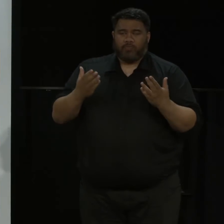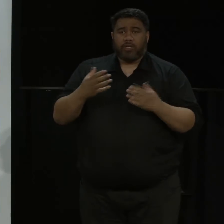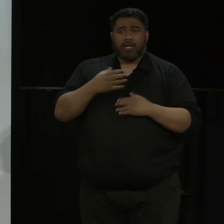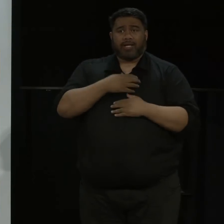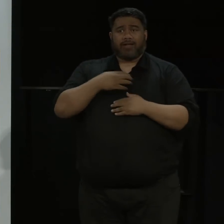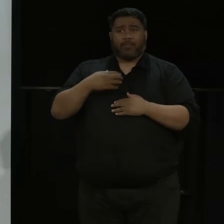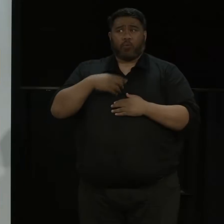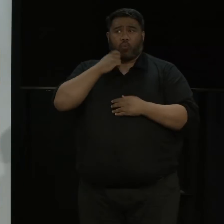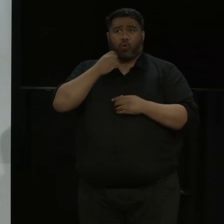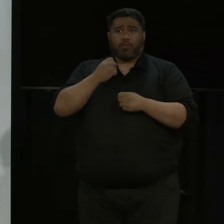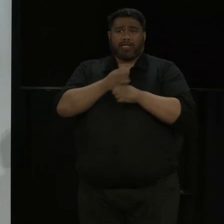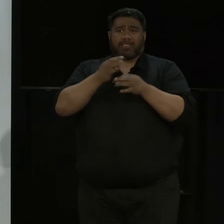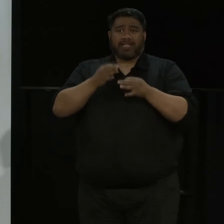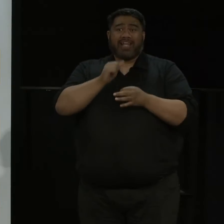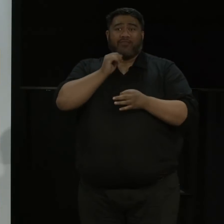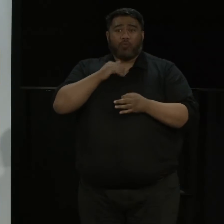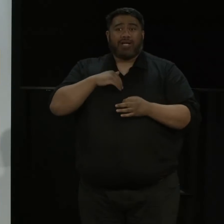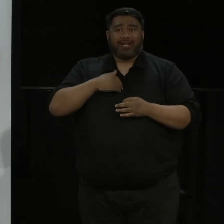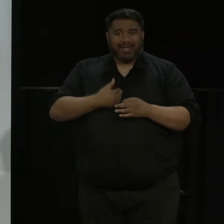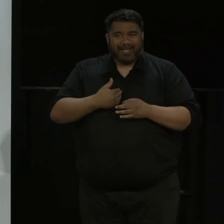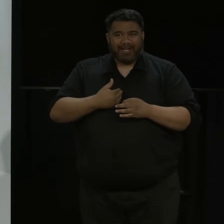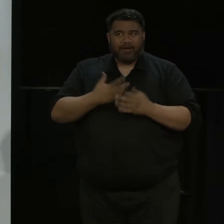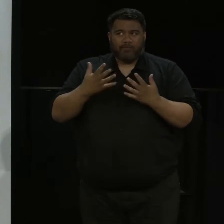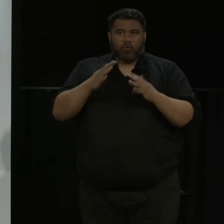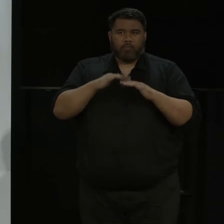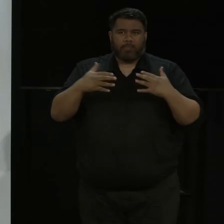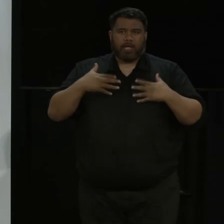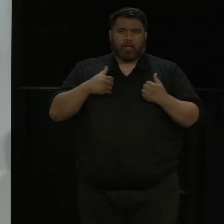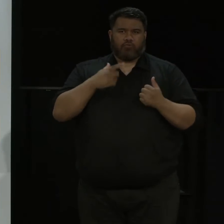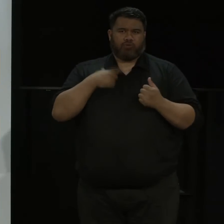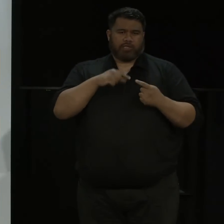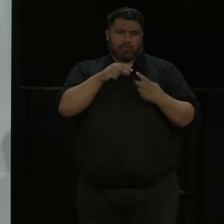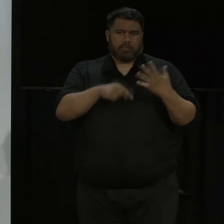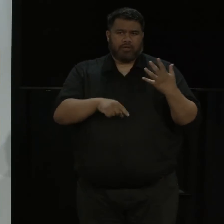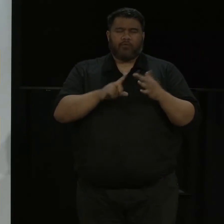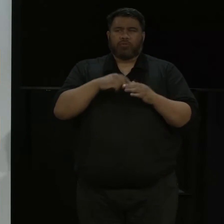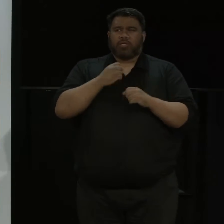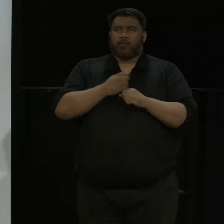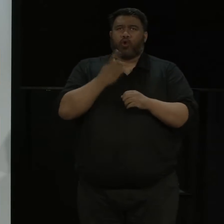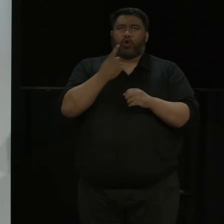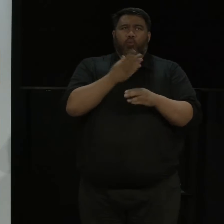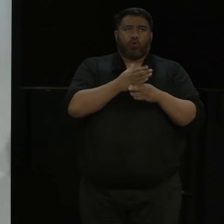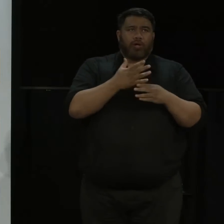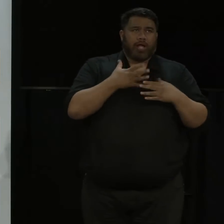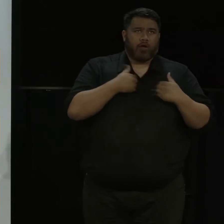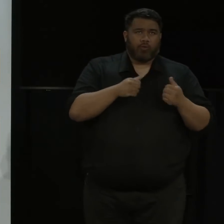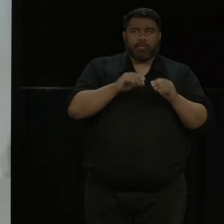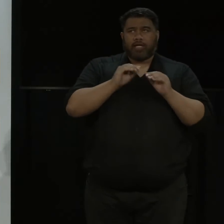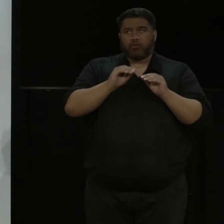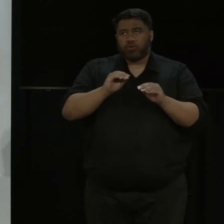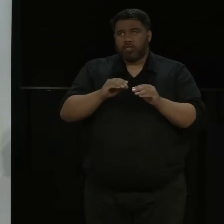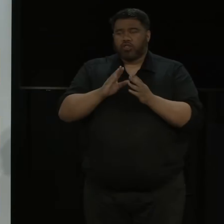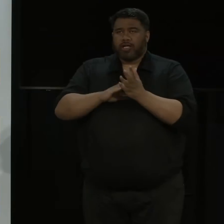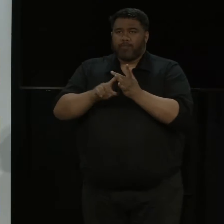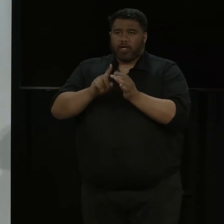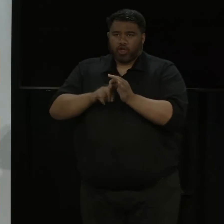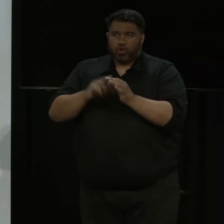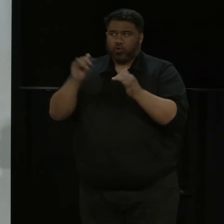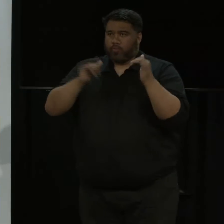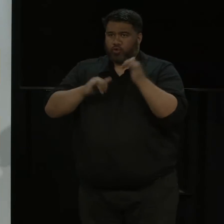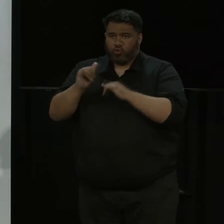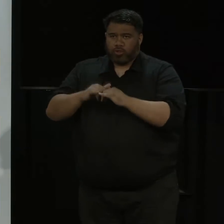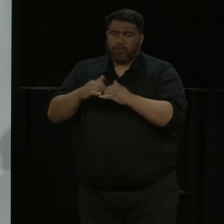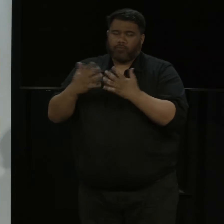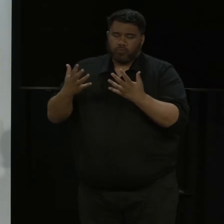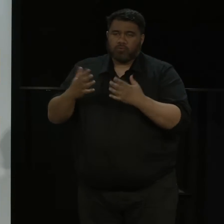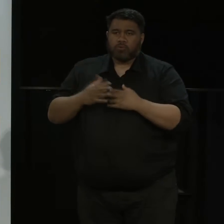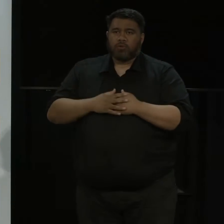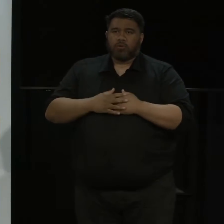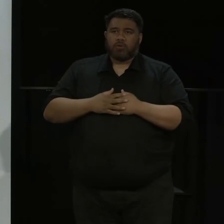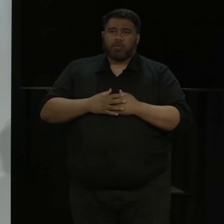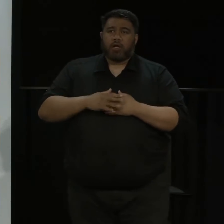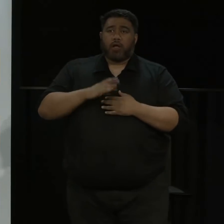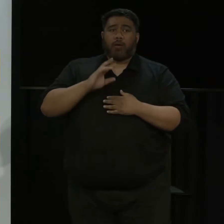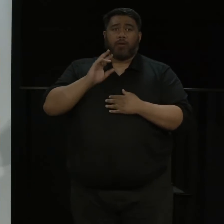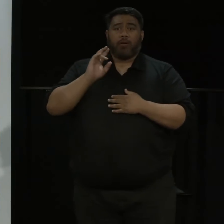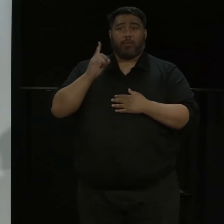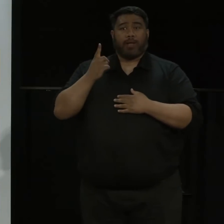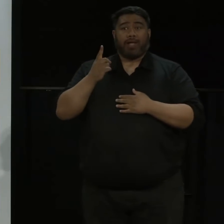whether to require vaccination